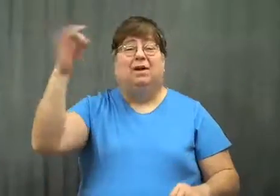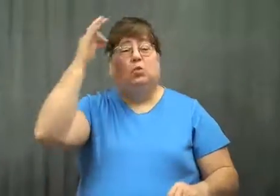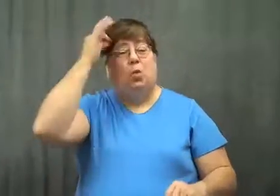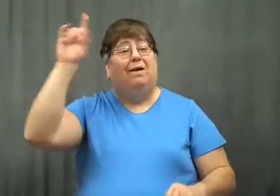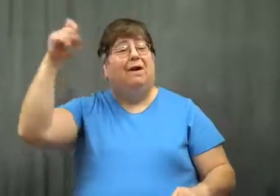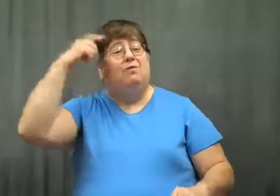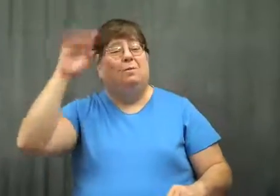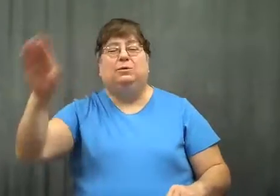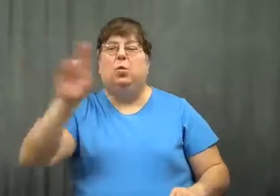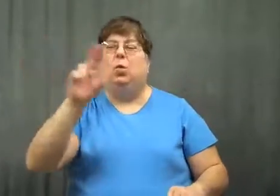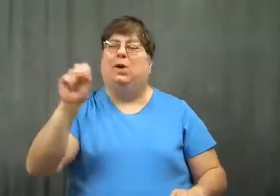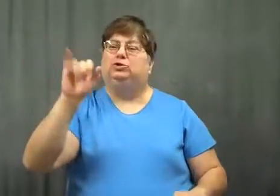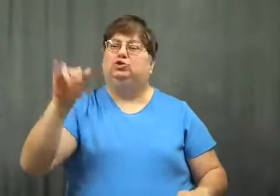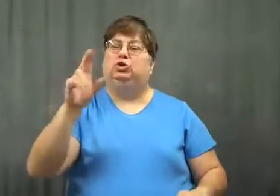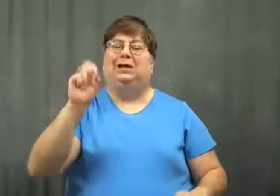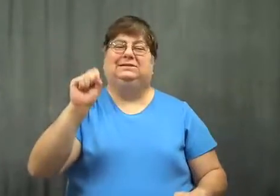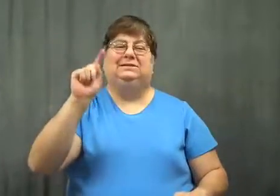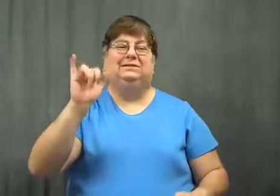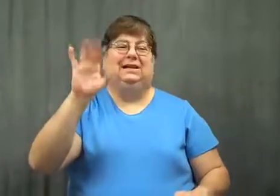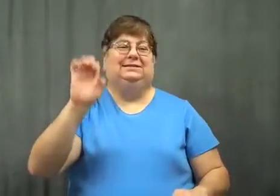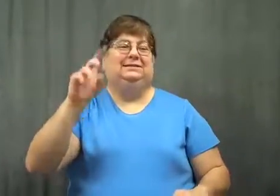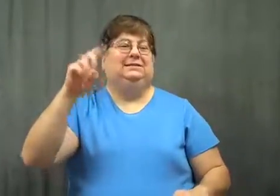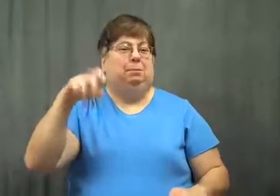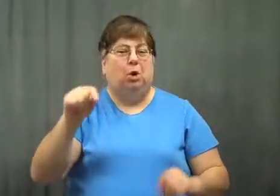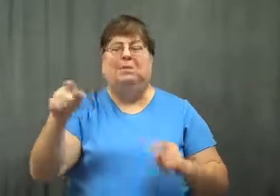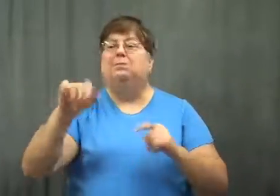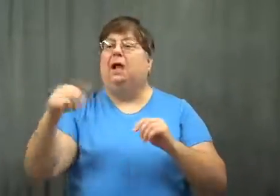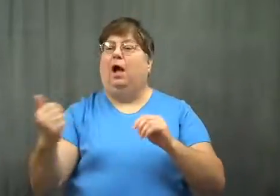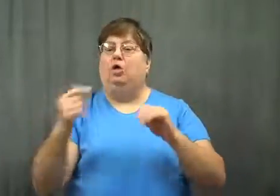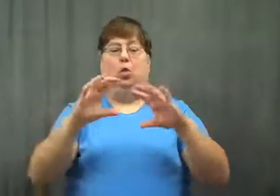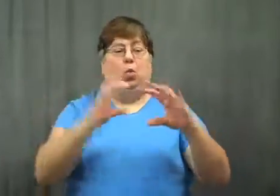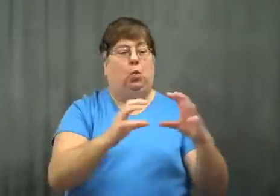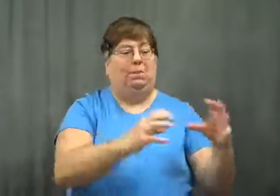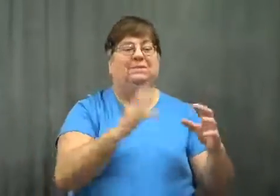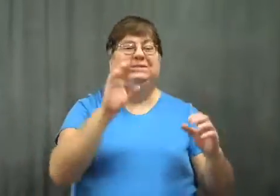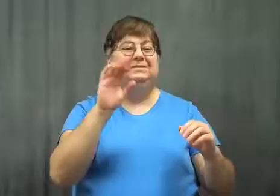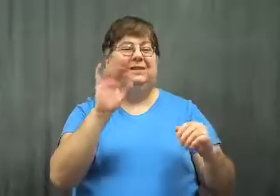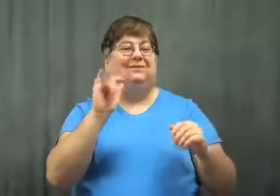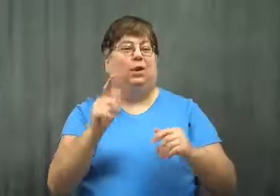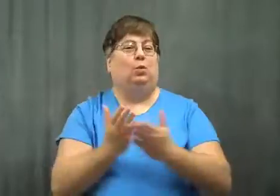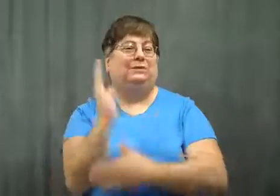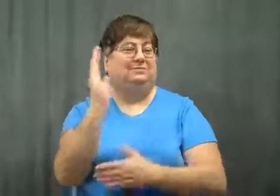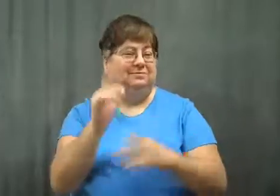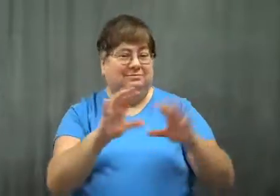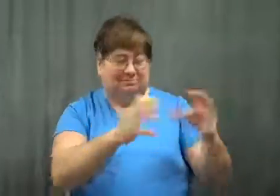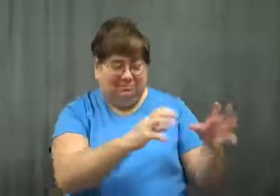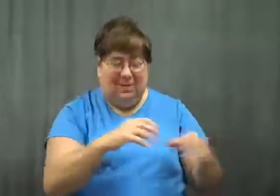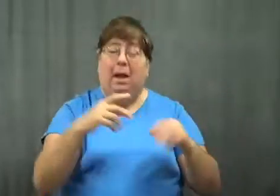The U.S Justice Department, acting for the Federal government, some civil rights groups,